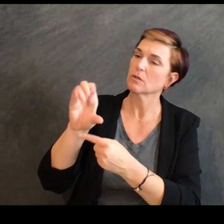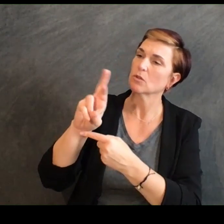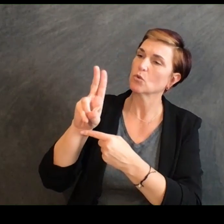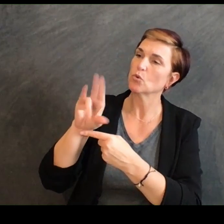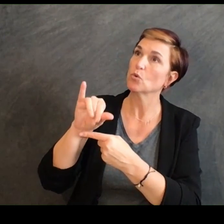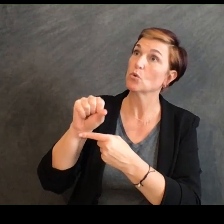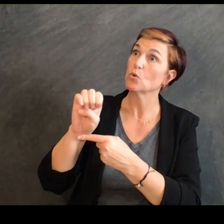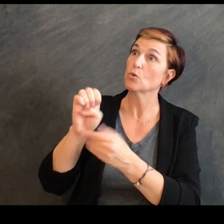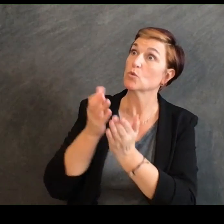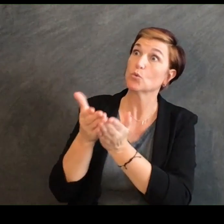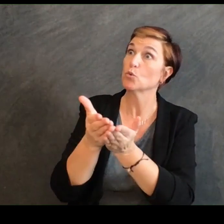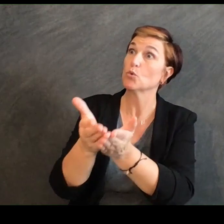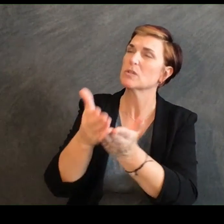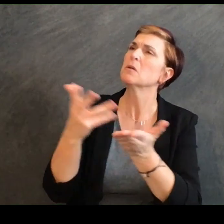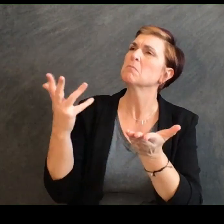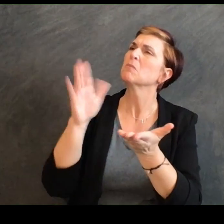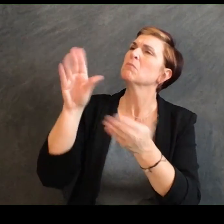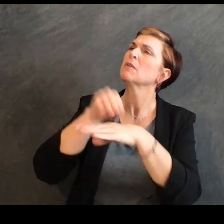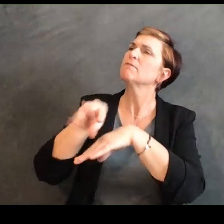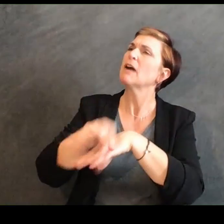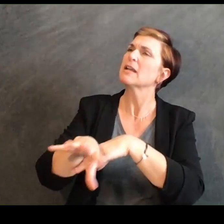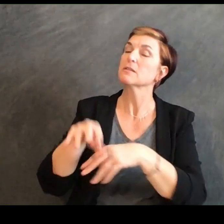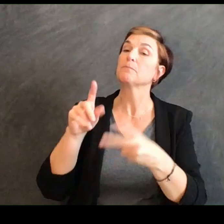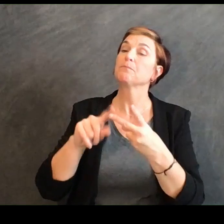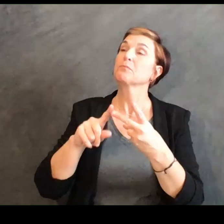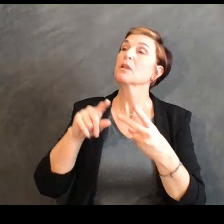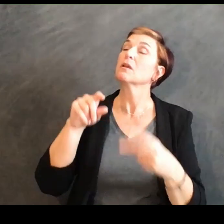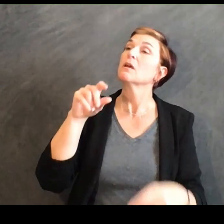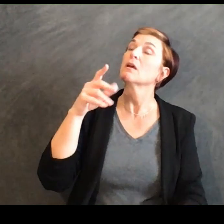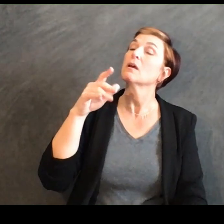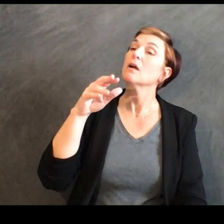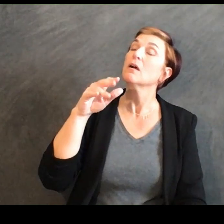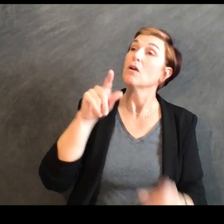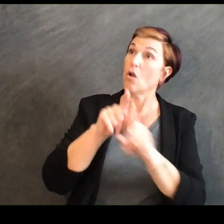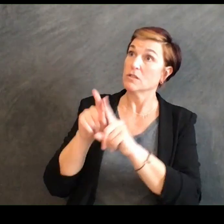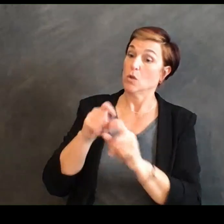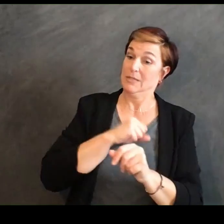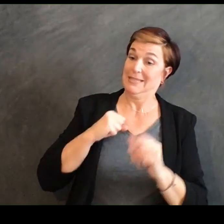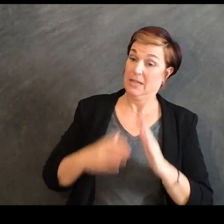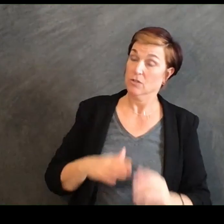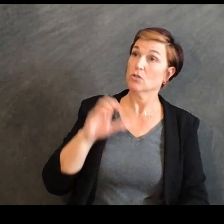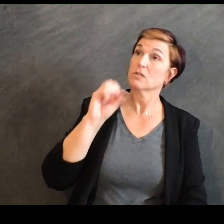Rick Scott and miami-dade Mayor Carlos Gimenez have the same exposure as you